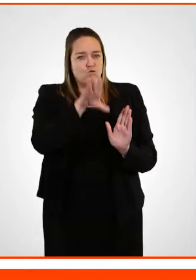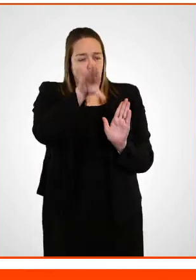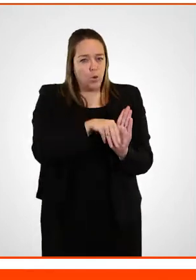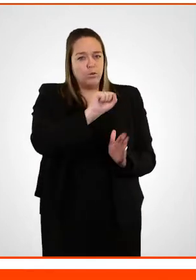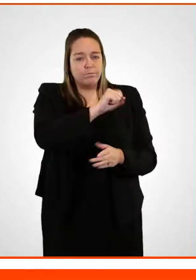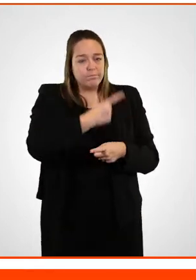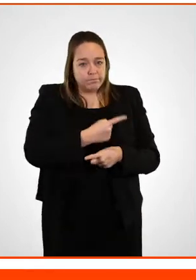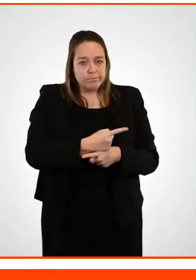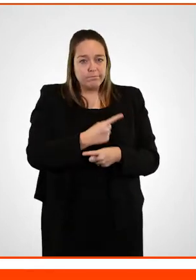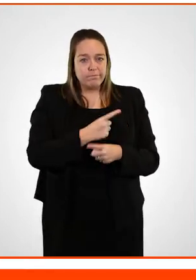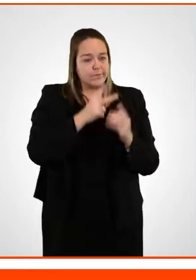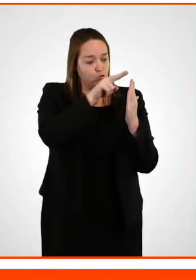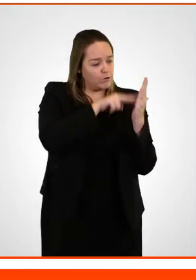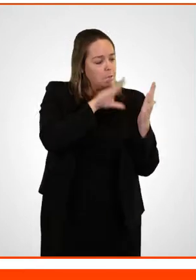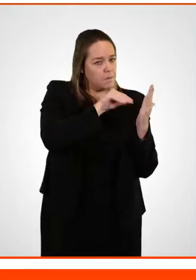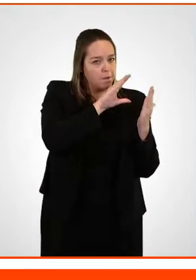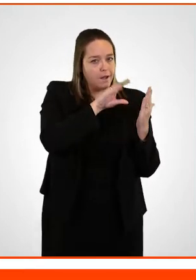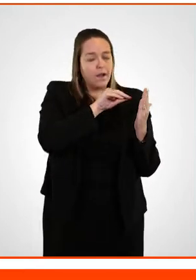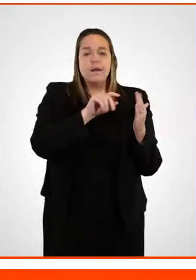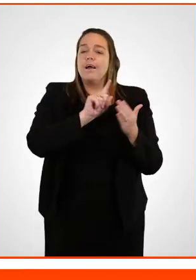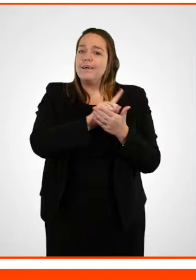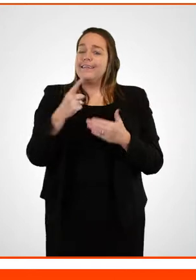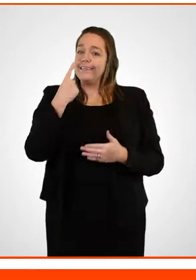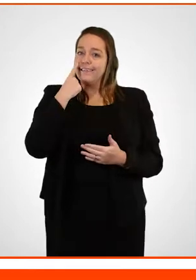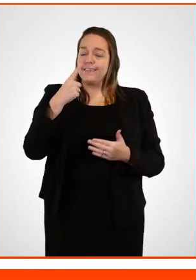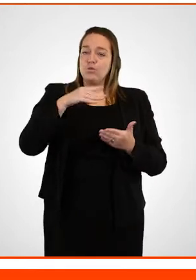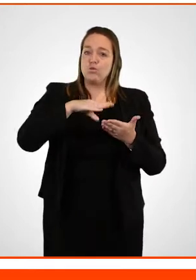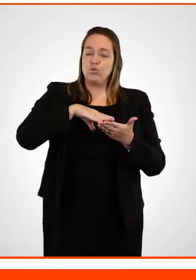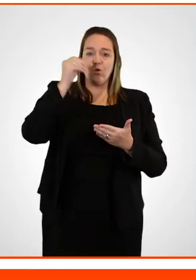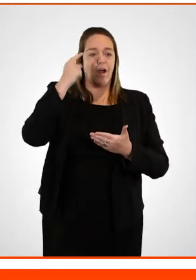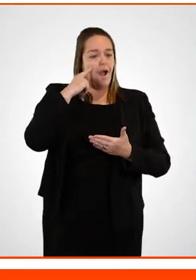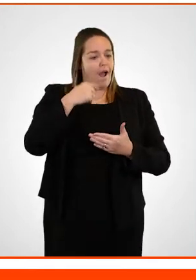and what we see is that they start seeing themselves as making progress,